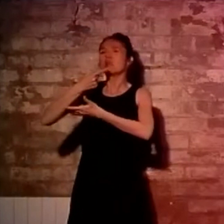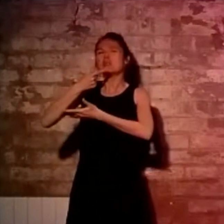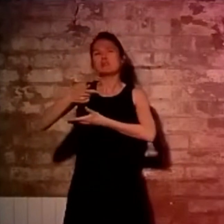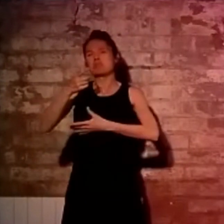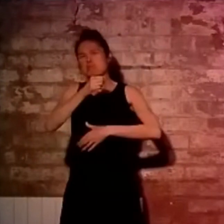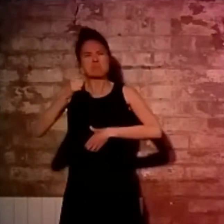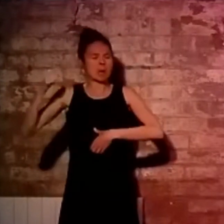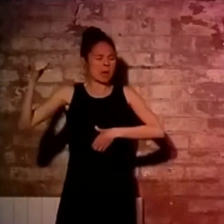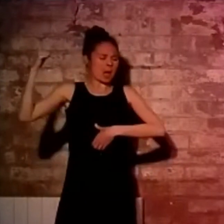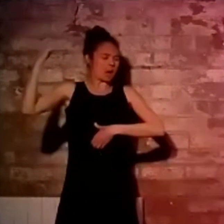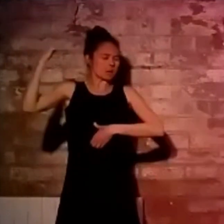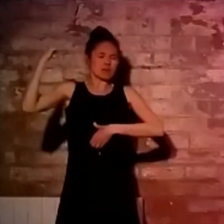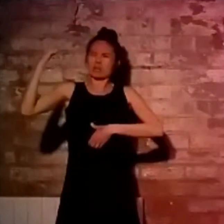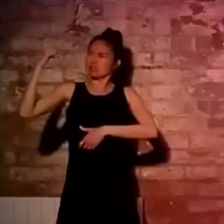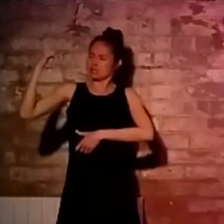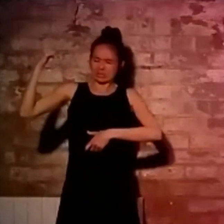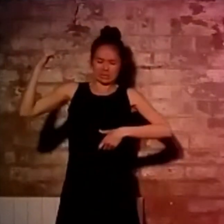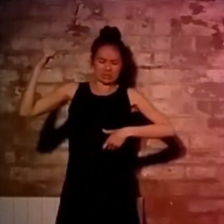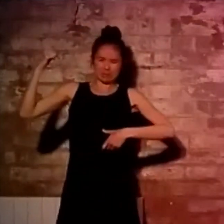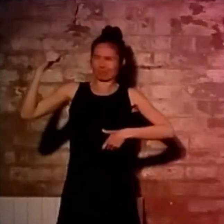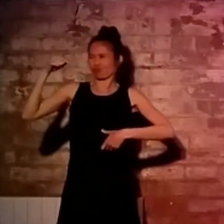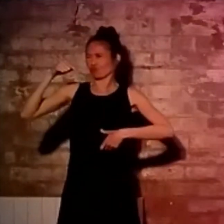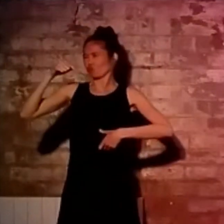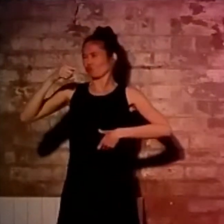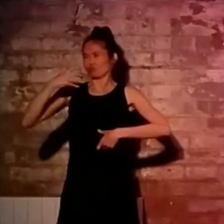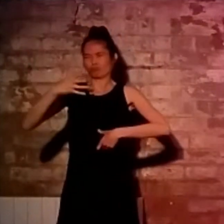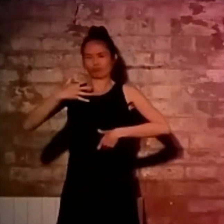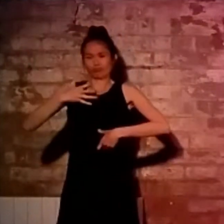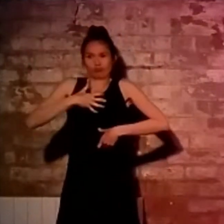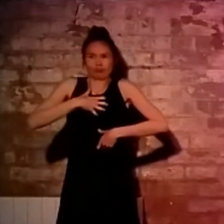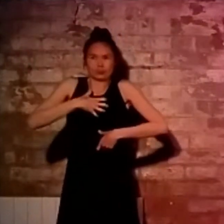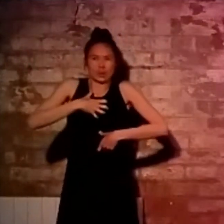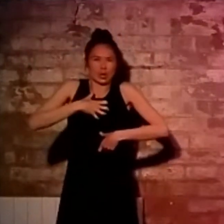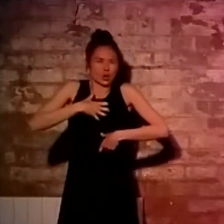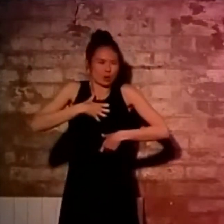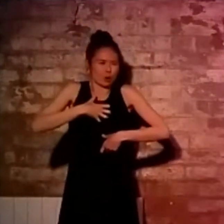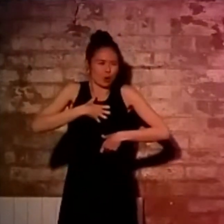A psirens’ bellow resonant only to the ears of the desperate and witless.